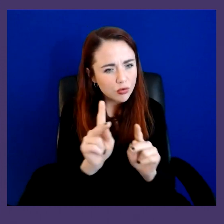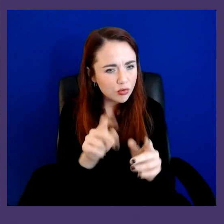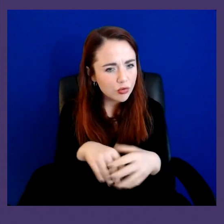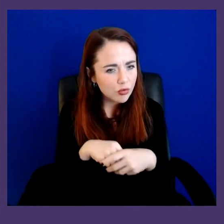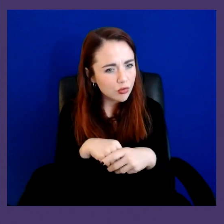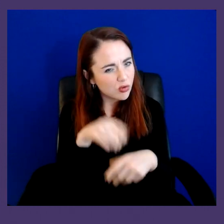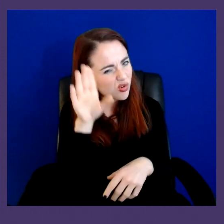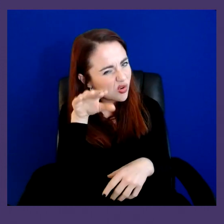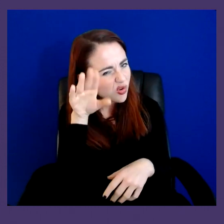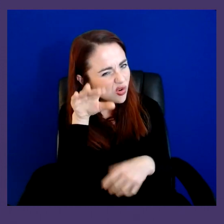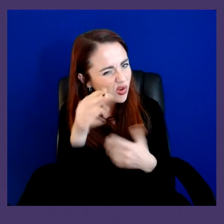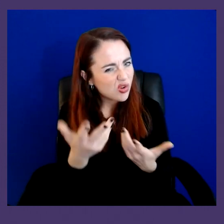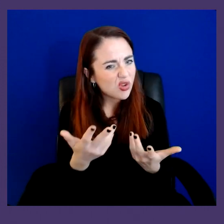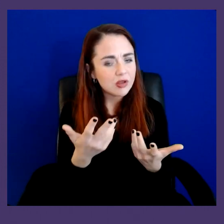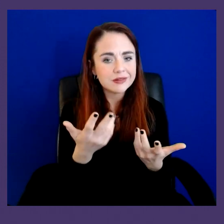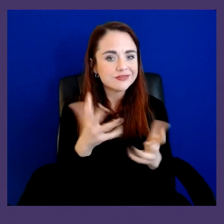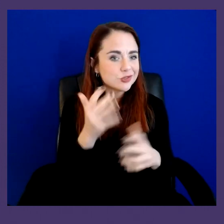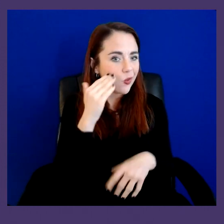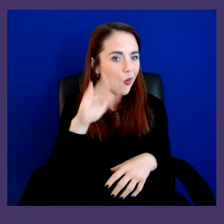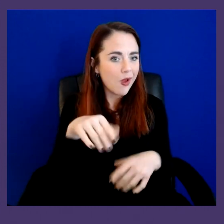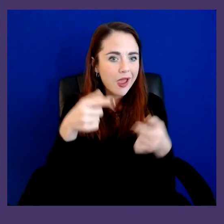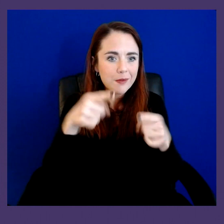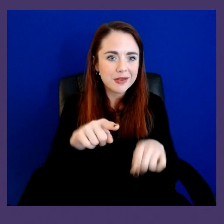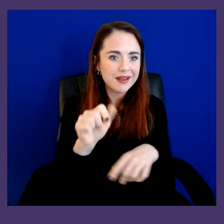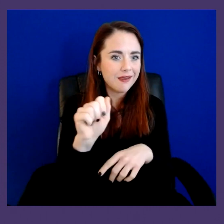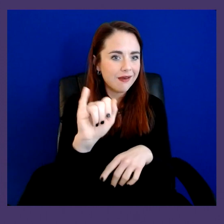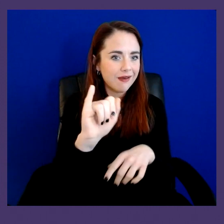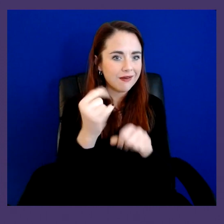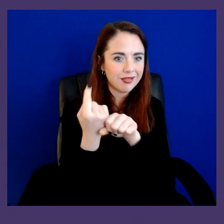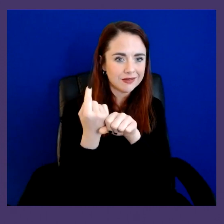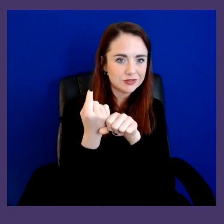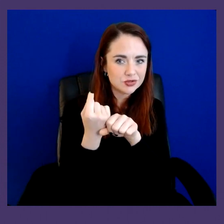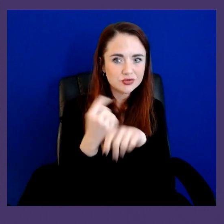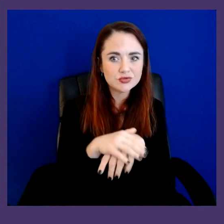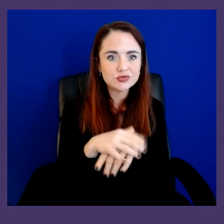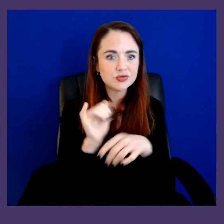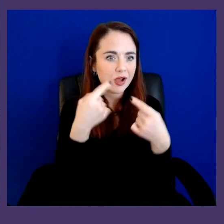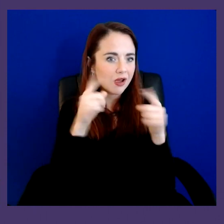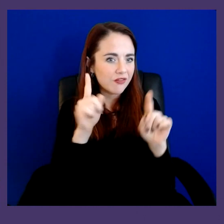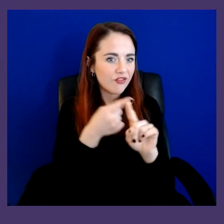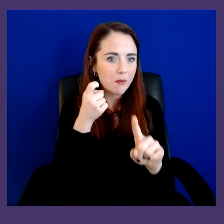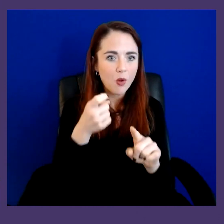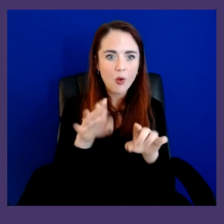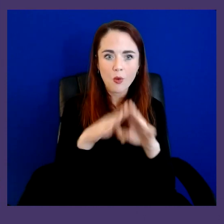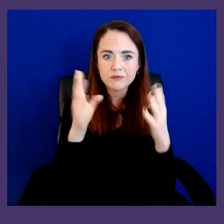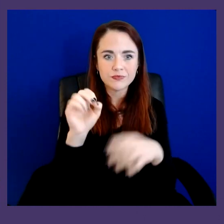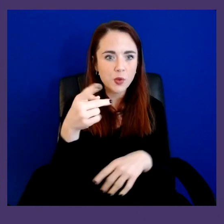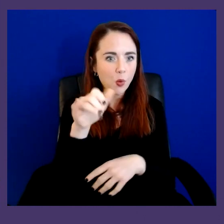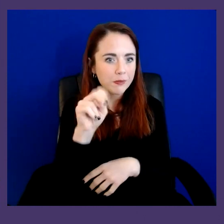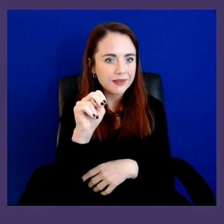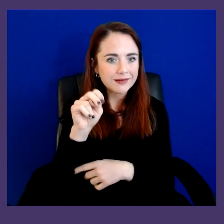We all know what happened with AI last year and the announcements from OpenAI, and the thinking was,